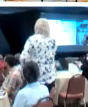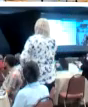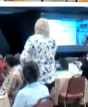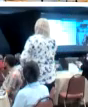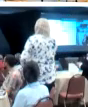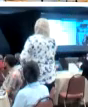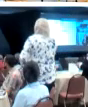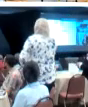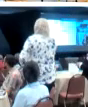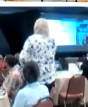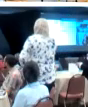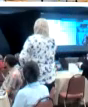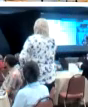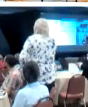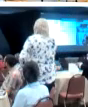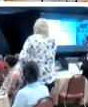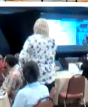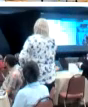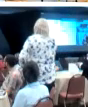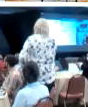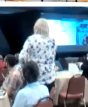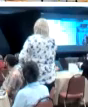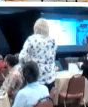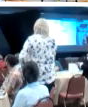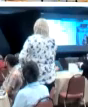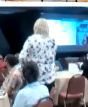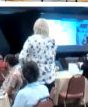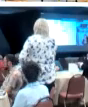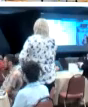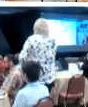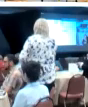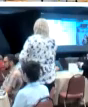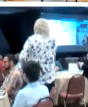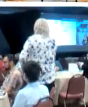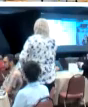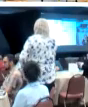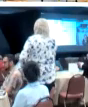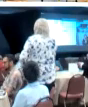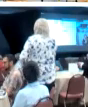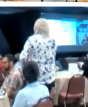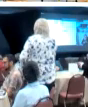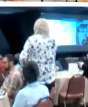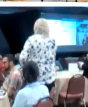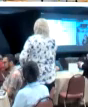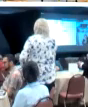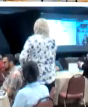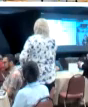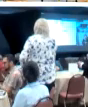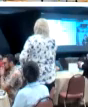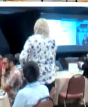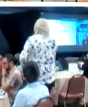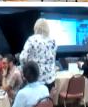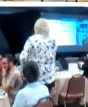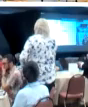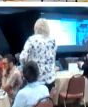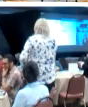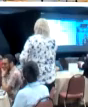of the shelters that got opened by the county not Red Cross managed where we